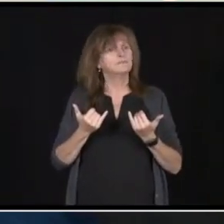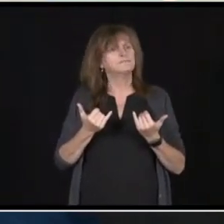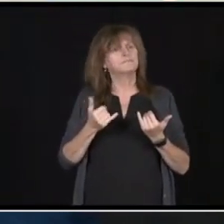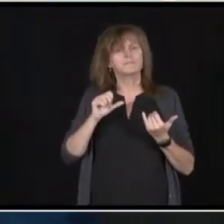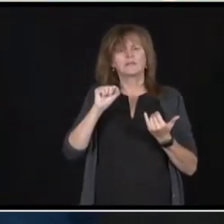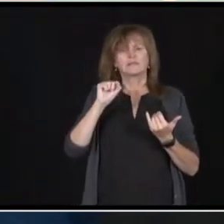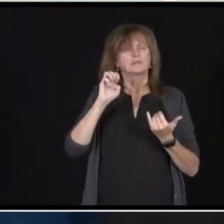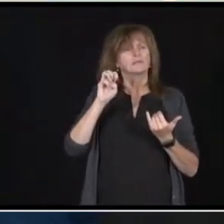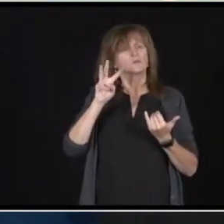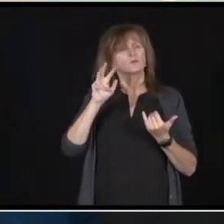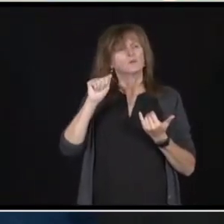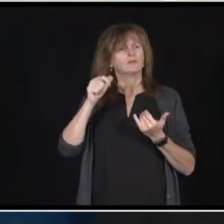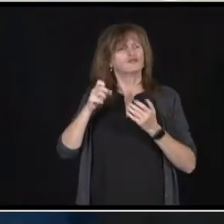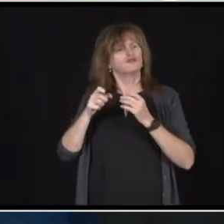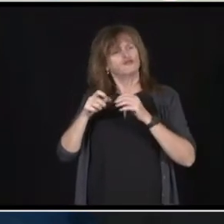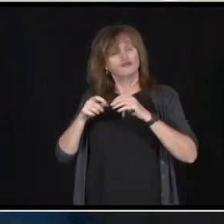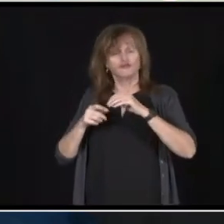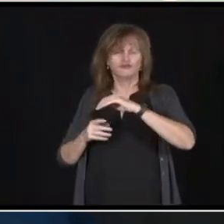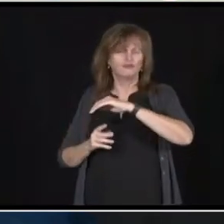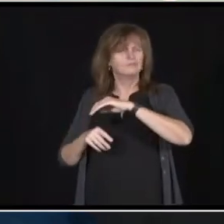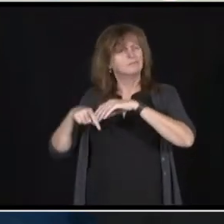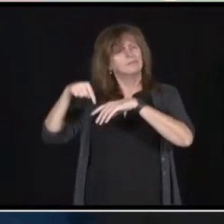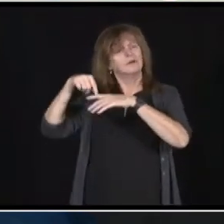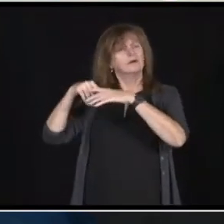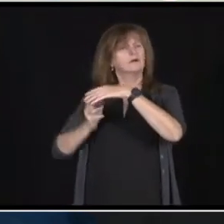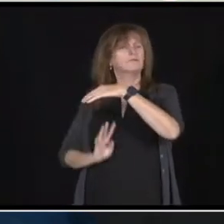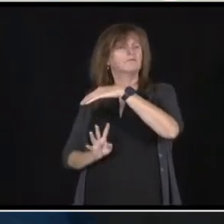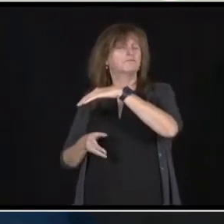And the research that is being done at Geo. CAT L.